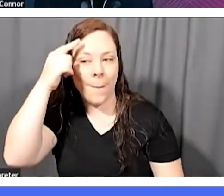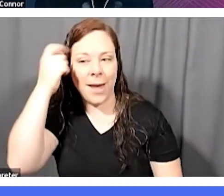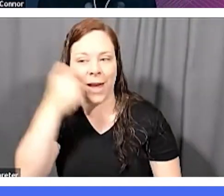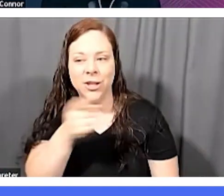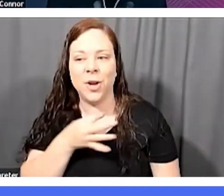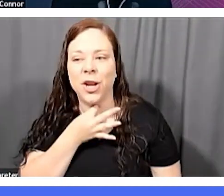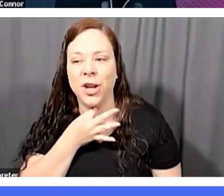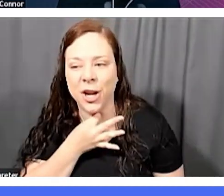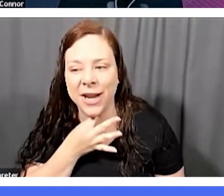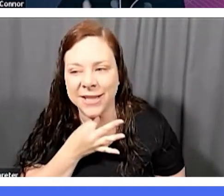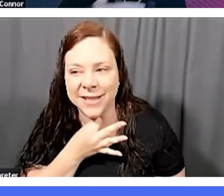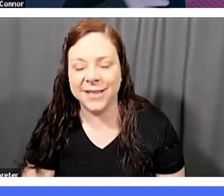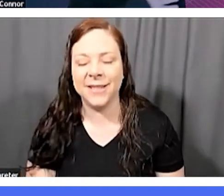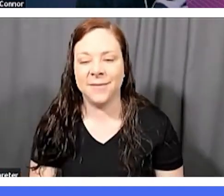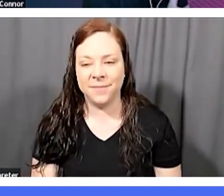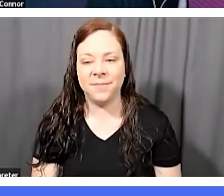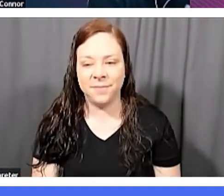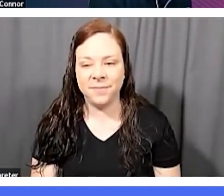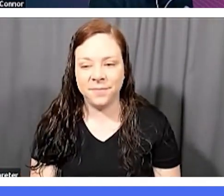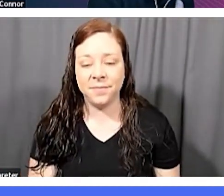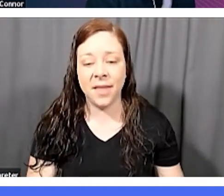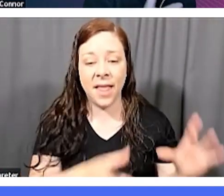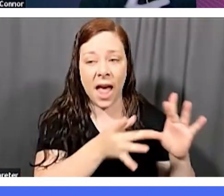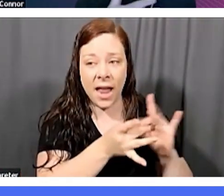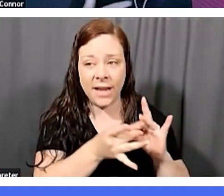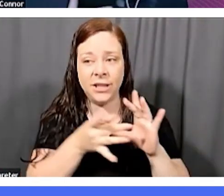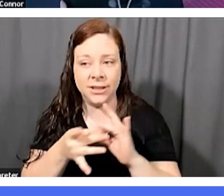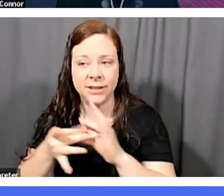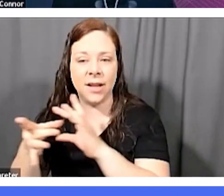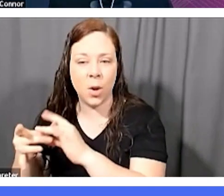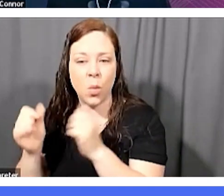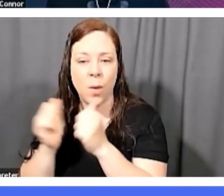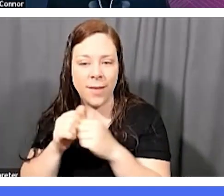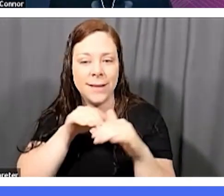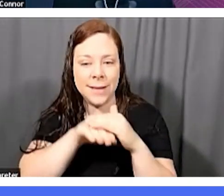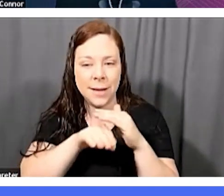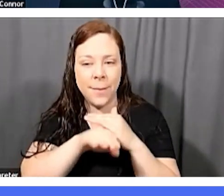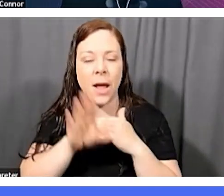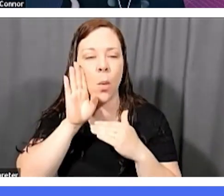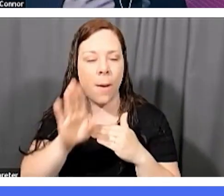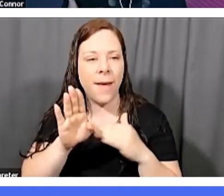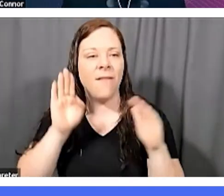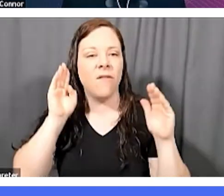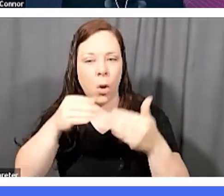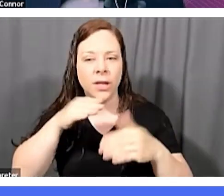that are necessary for our jobs. The connections that we build with accessibility are gonna be focused on our life experience on, oh, that's right.